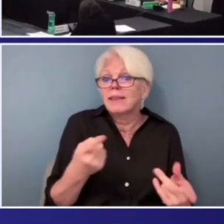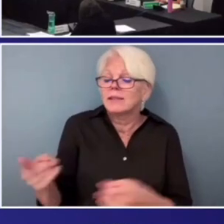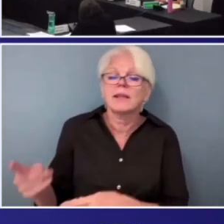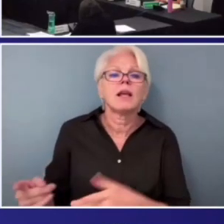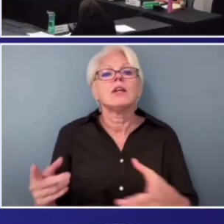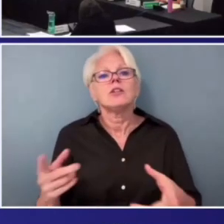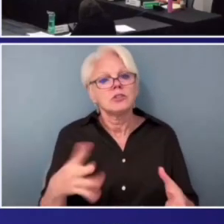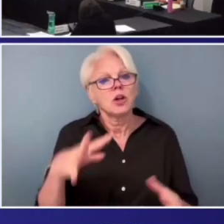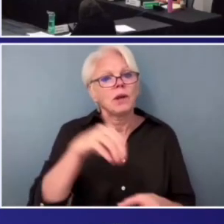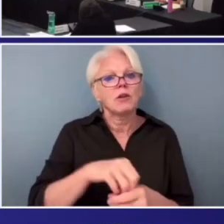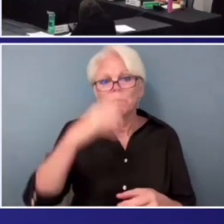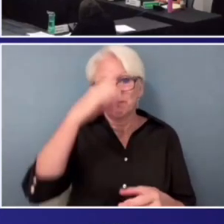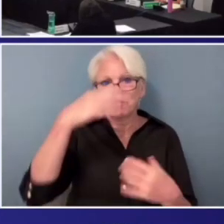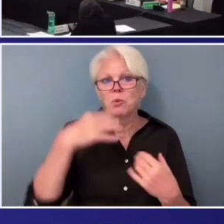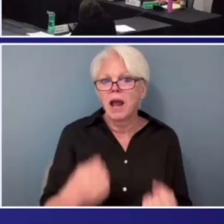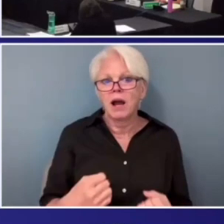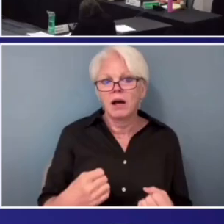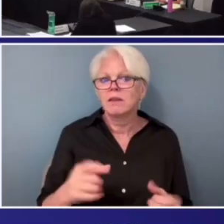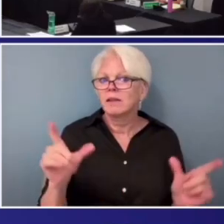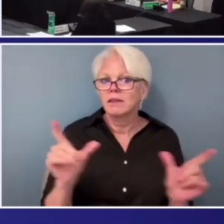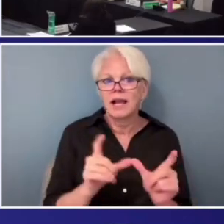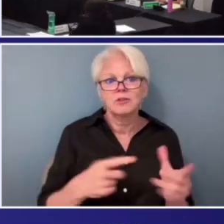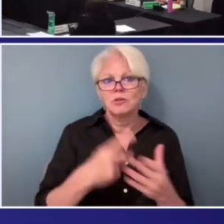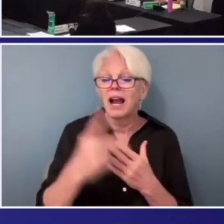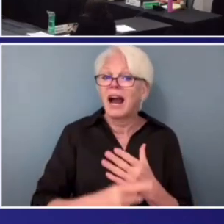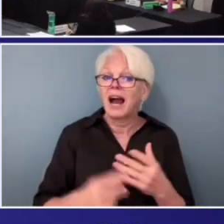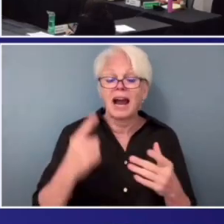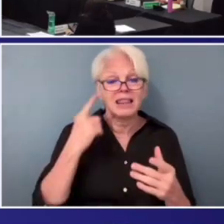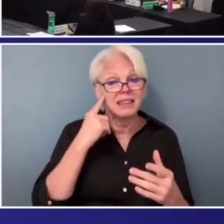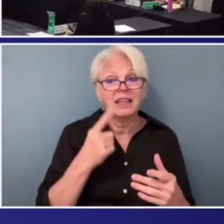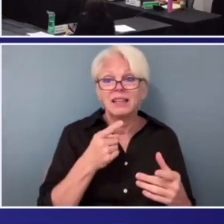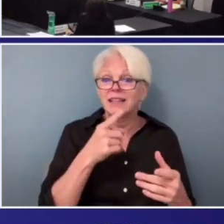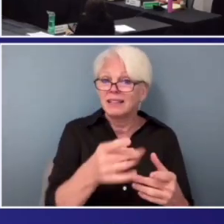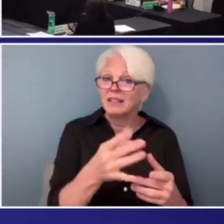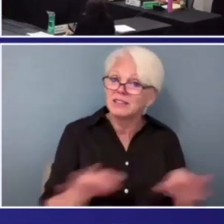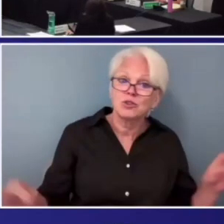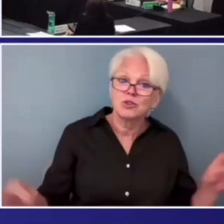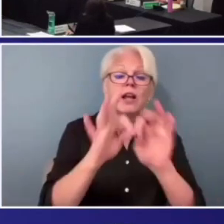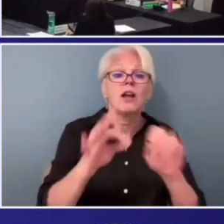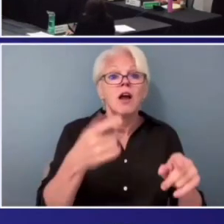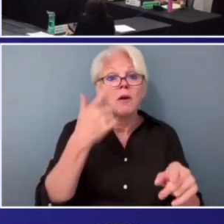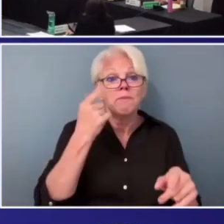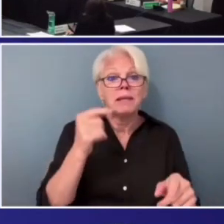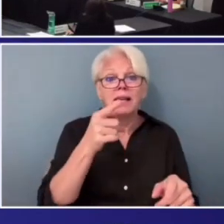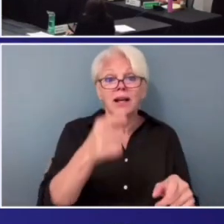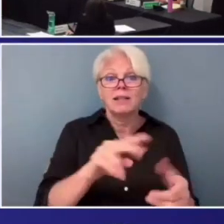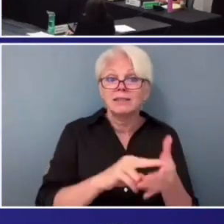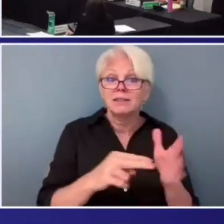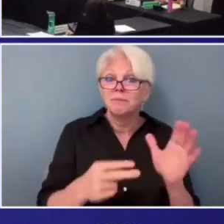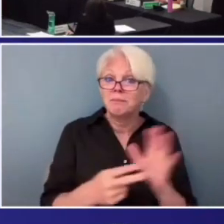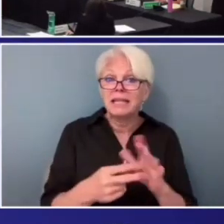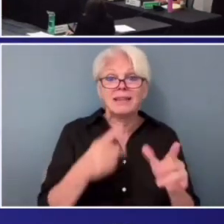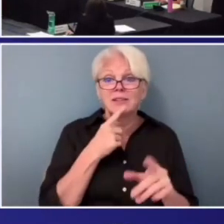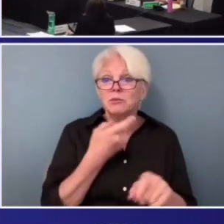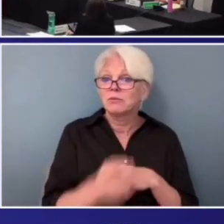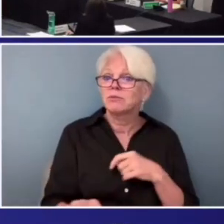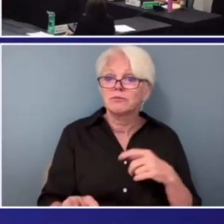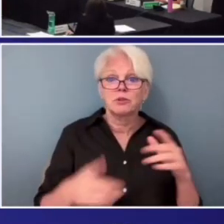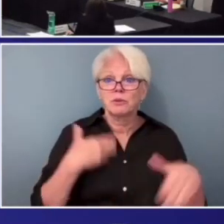programs, one way or the other, I think is really critical because this is going to decimate the pipeline of mental health professionals. I've been in mental health